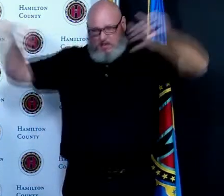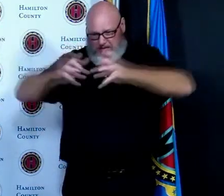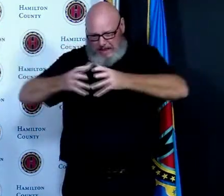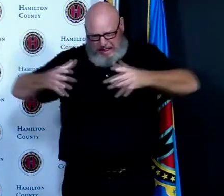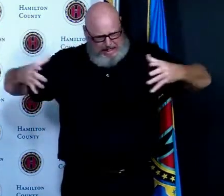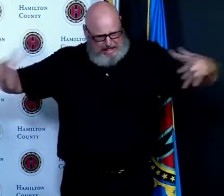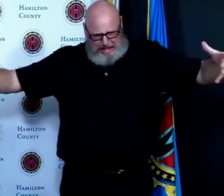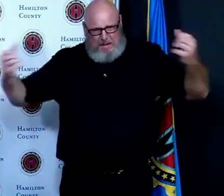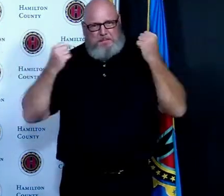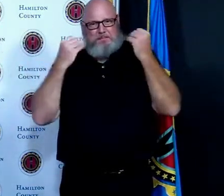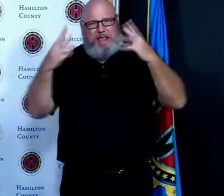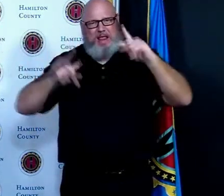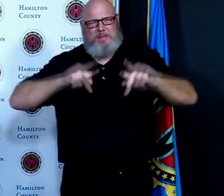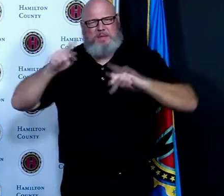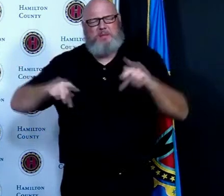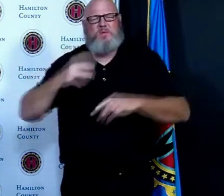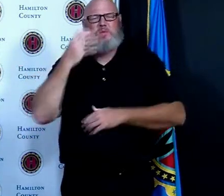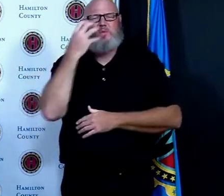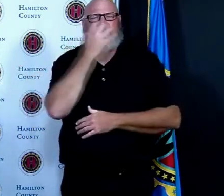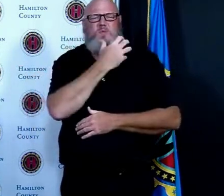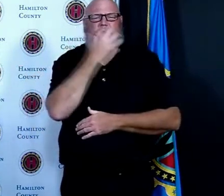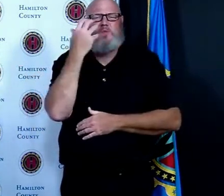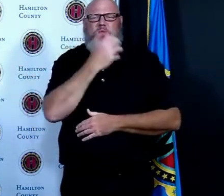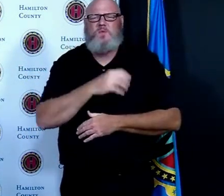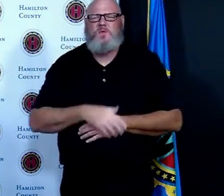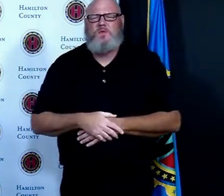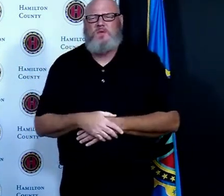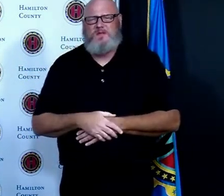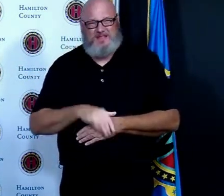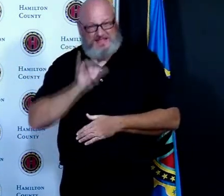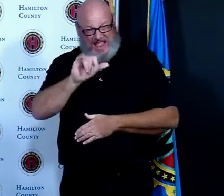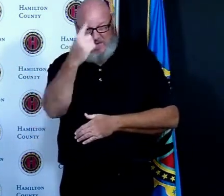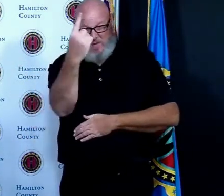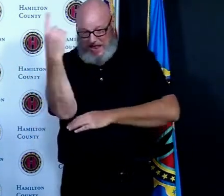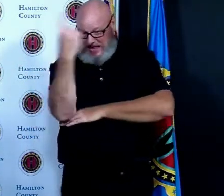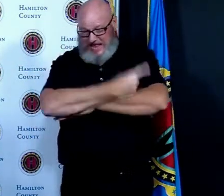as we know these cases are linked to hospitalizations and we we will continue